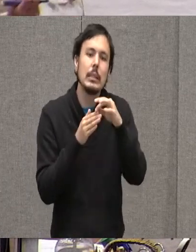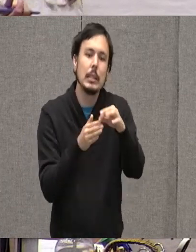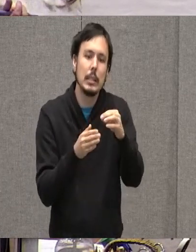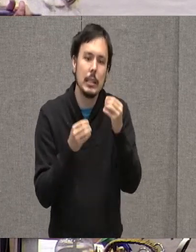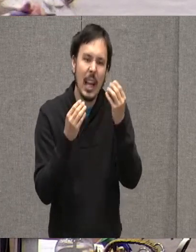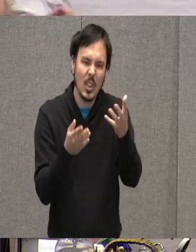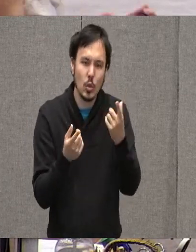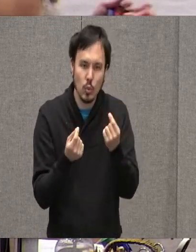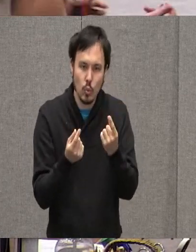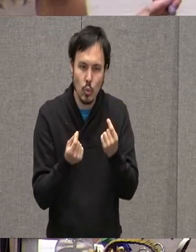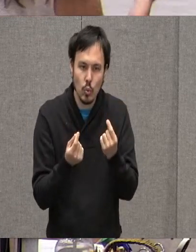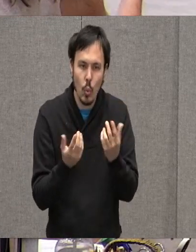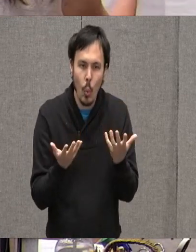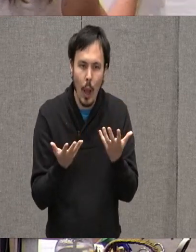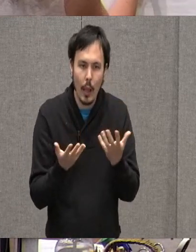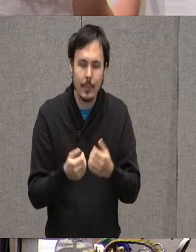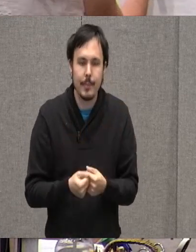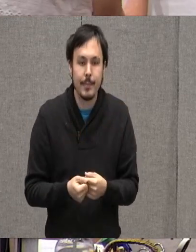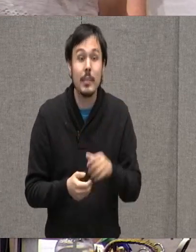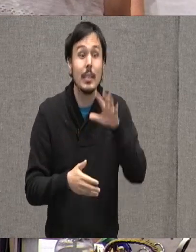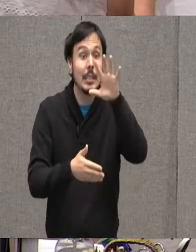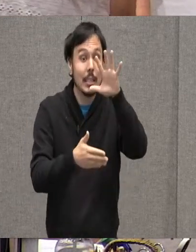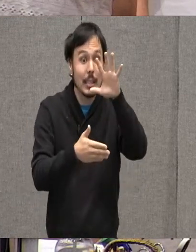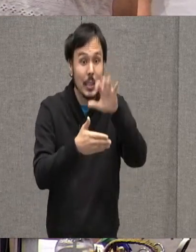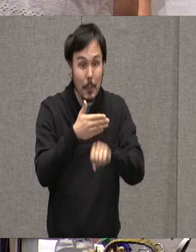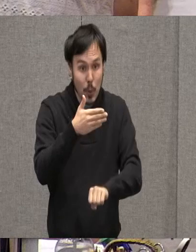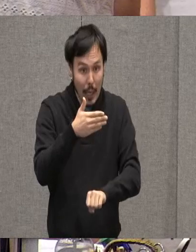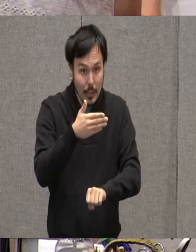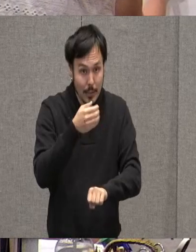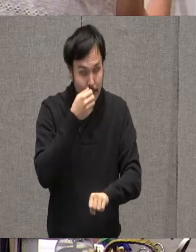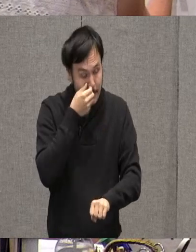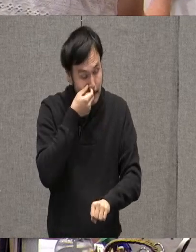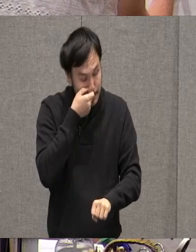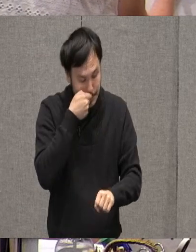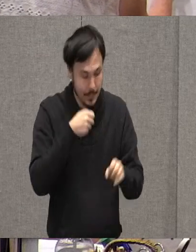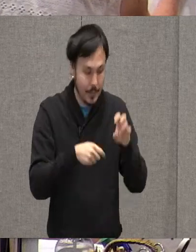Subtraction, so I'm gonna take my 7/10 minus my 6/10